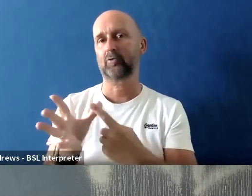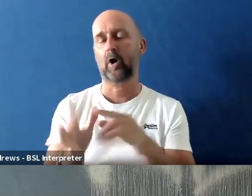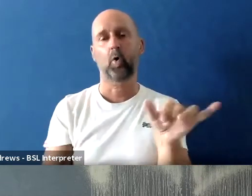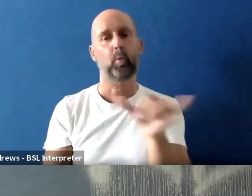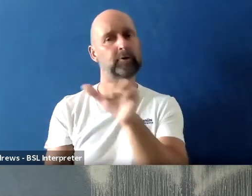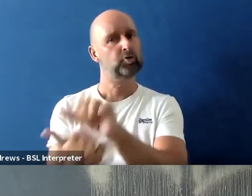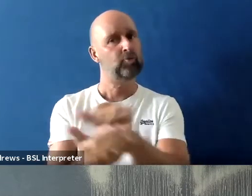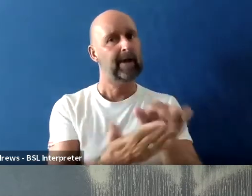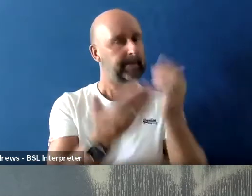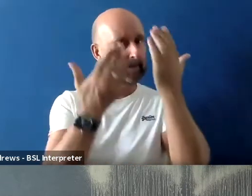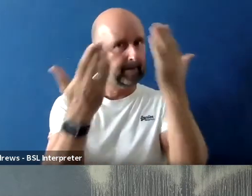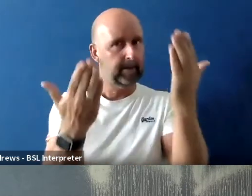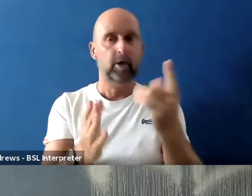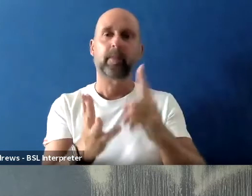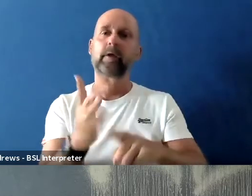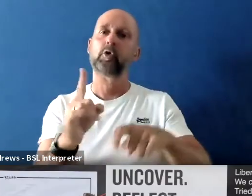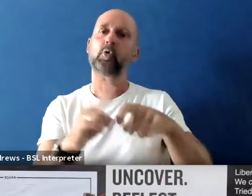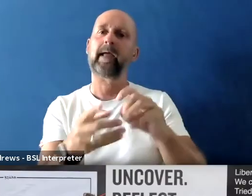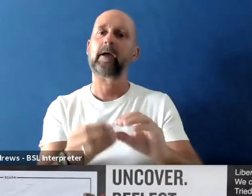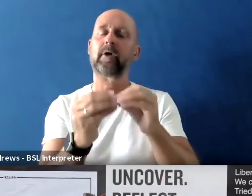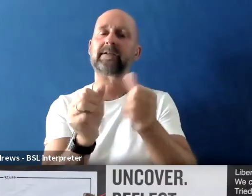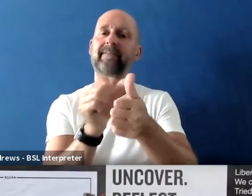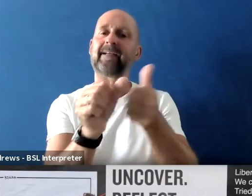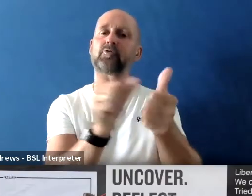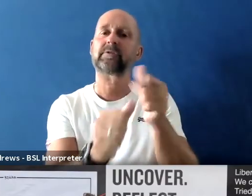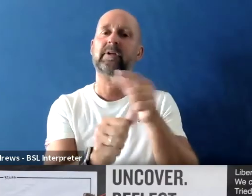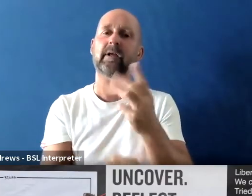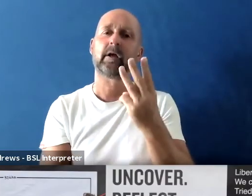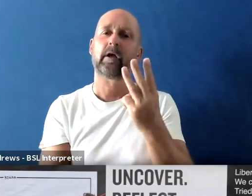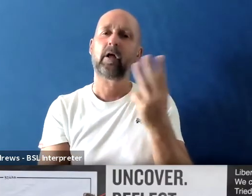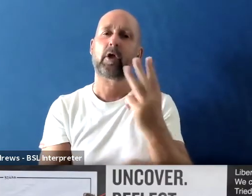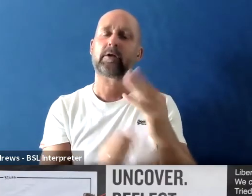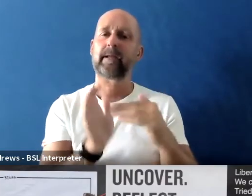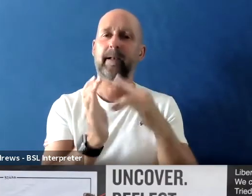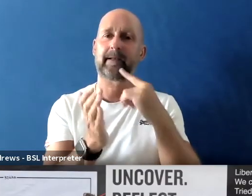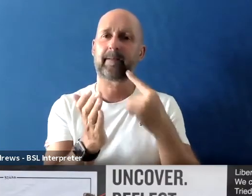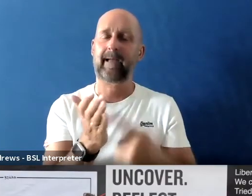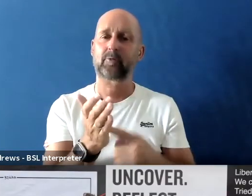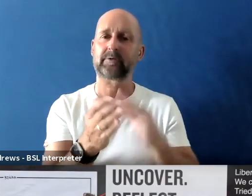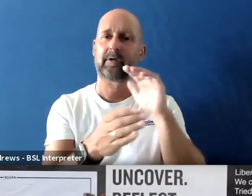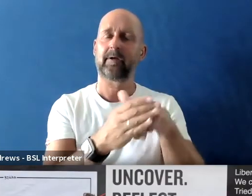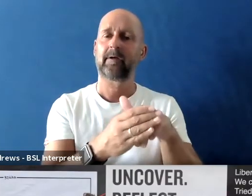the UK’s Creative Industries were contributing almost £13 million to the UK economy every hour.